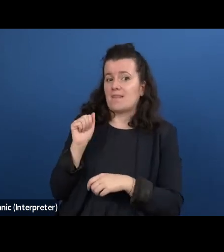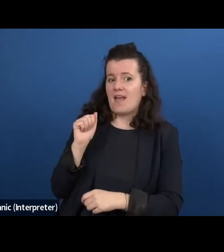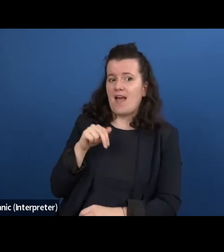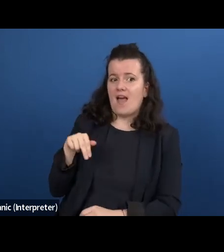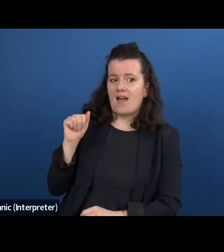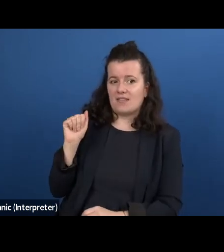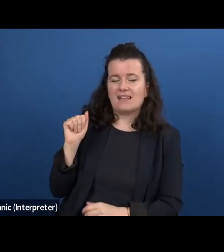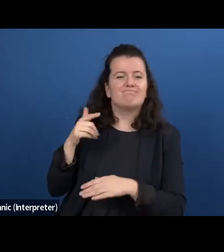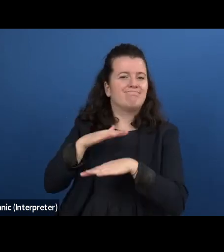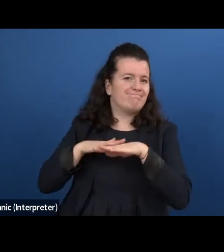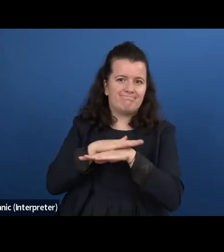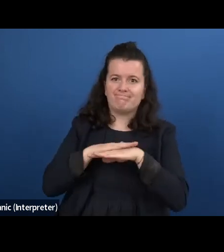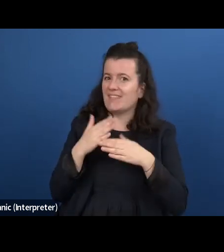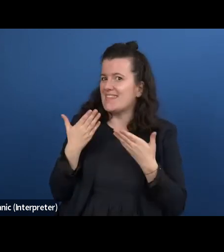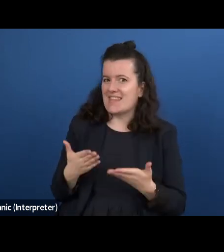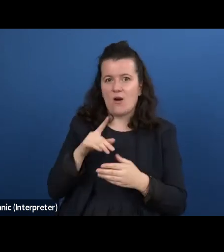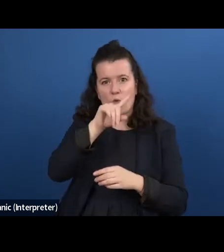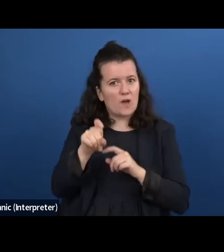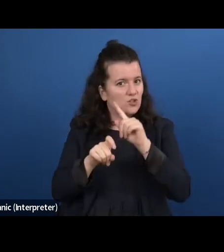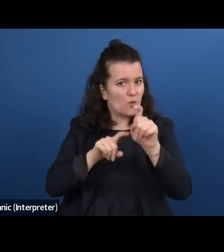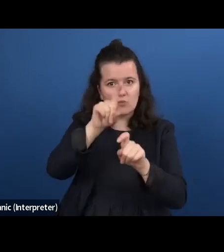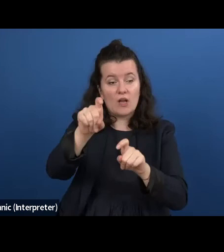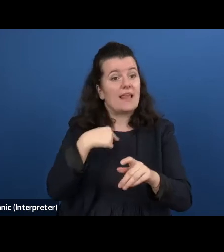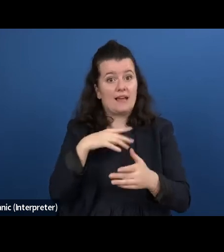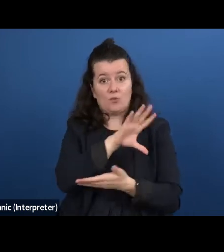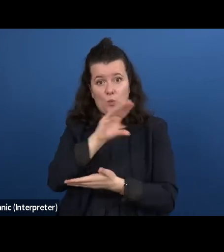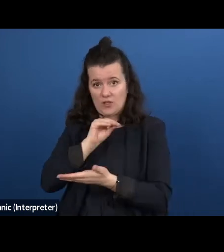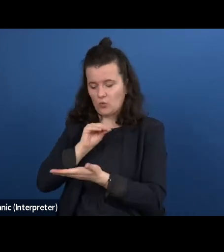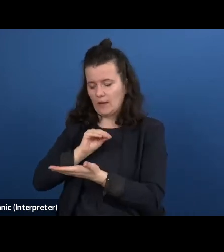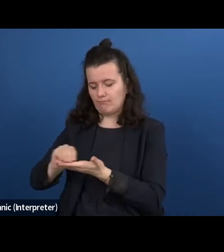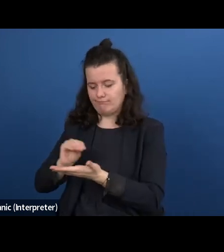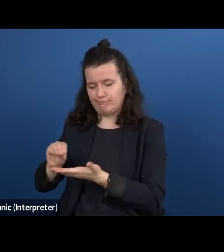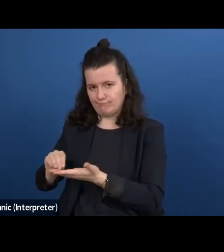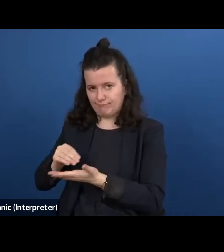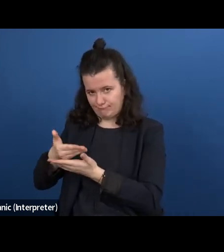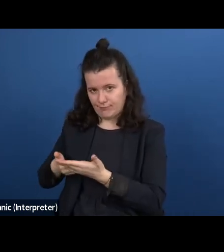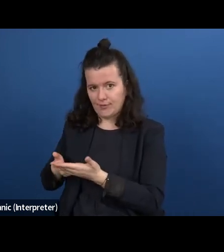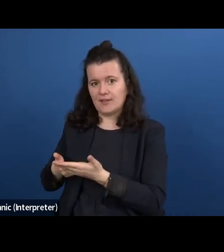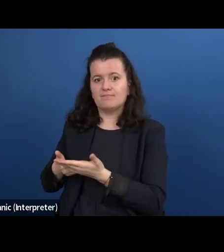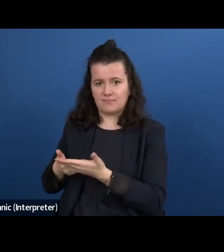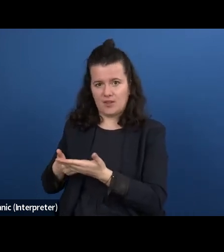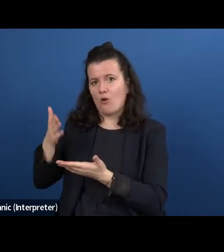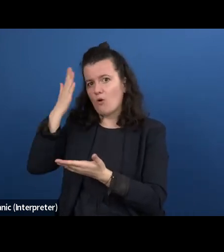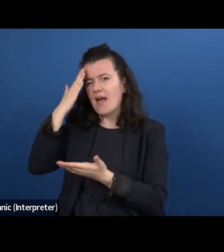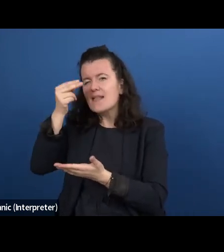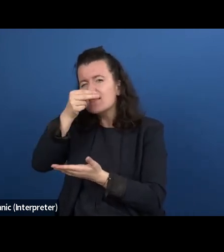I hope we have the names of the people who have posed these questions,